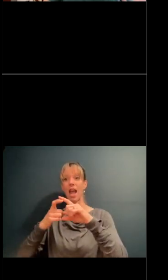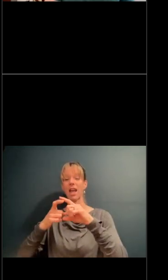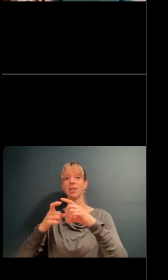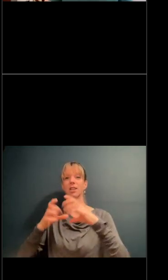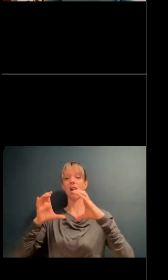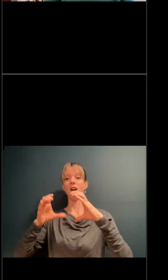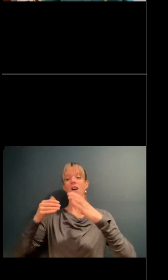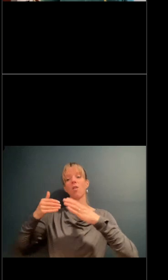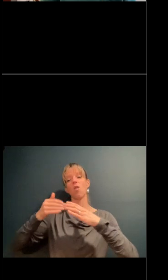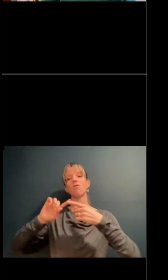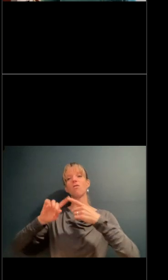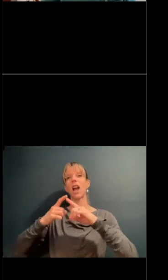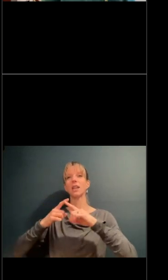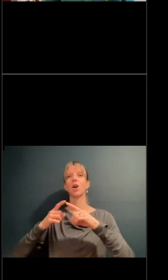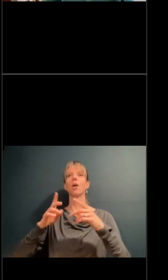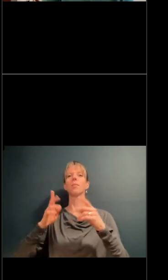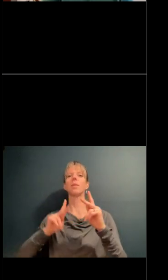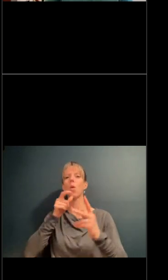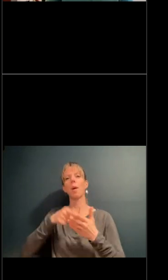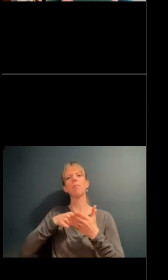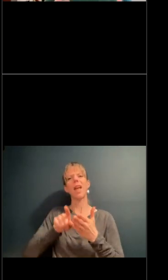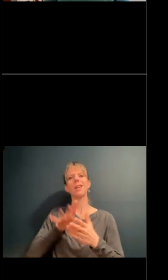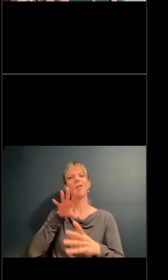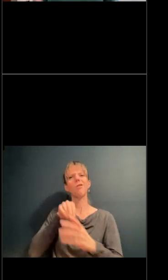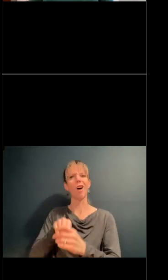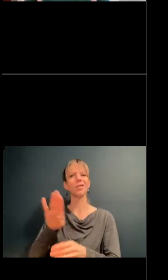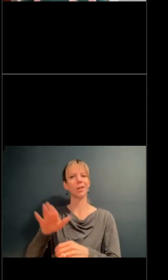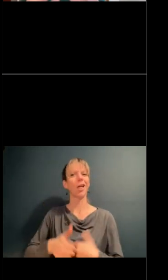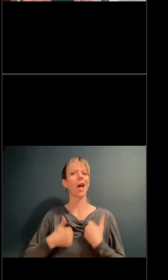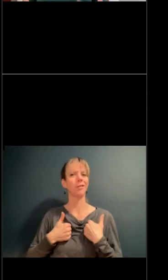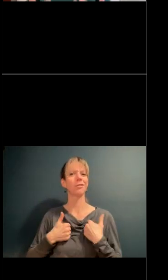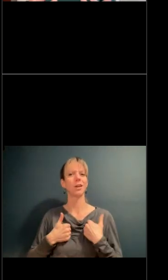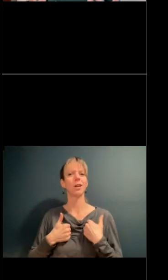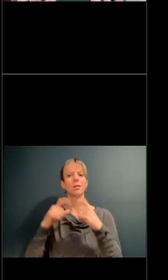People who are paid to be part of your life. There are a lot of people you have in